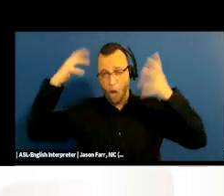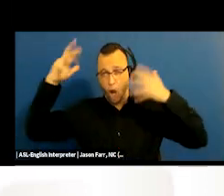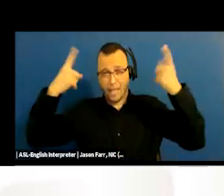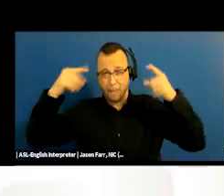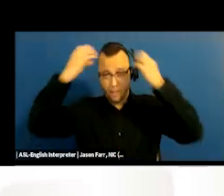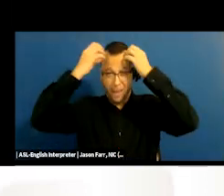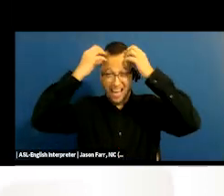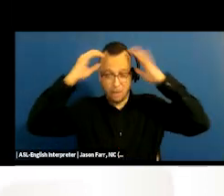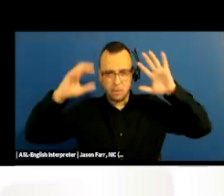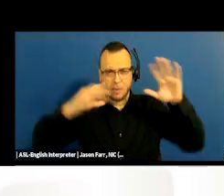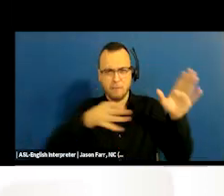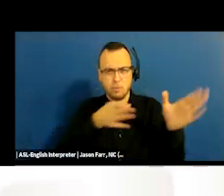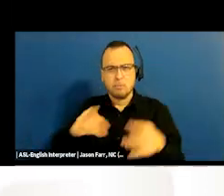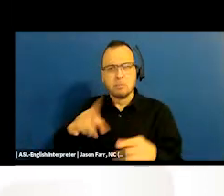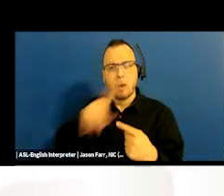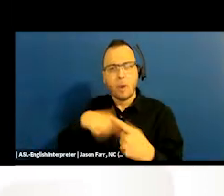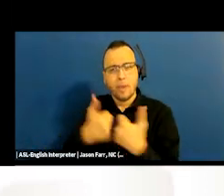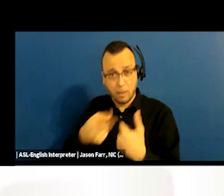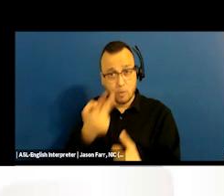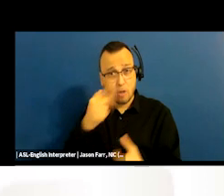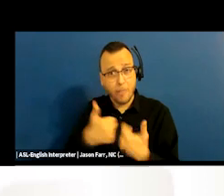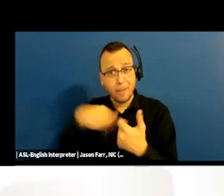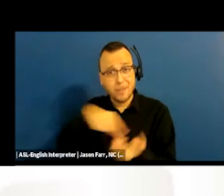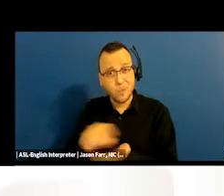And that can honestly sometimes will help ground them